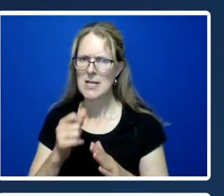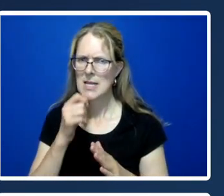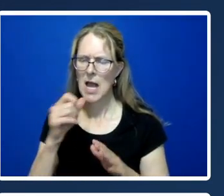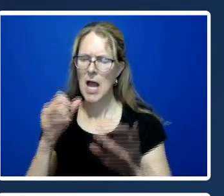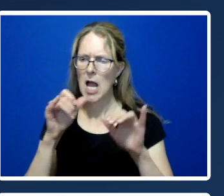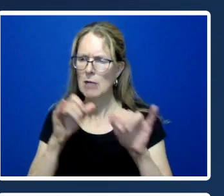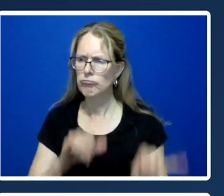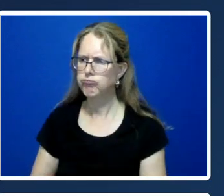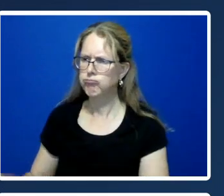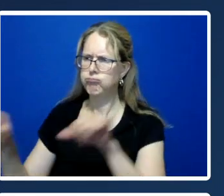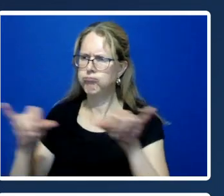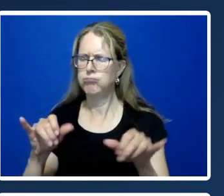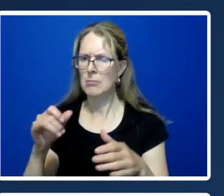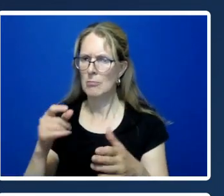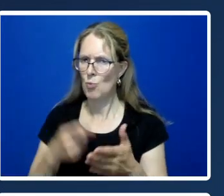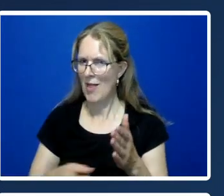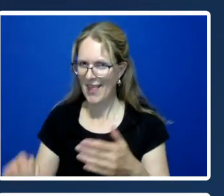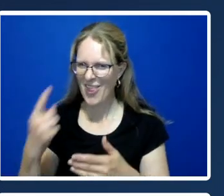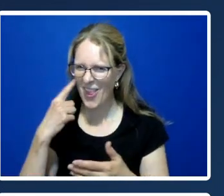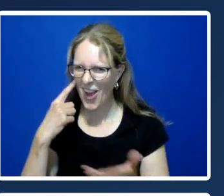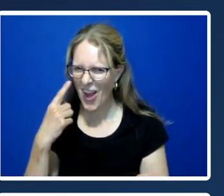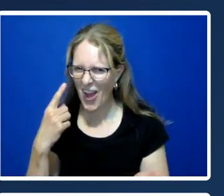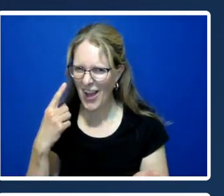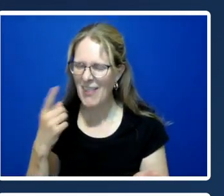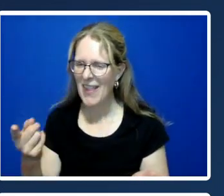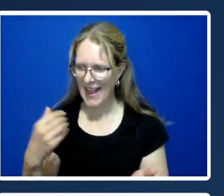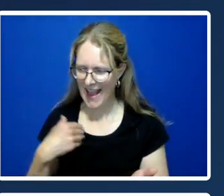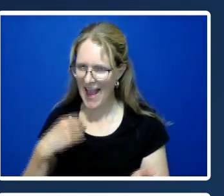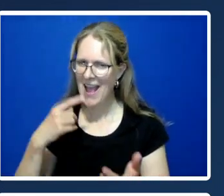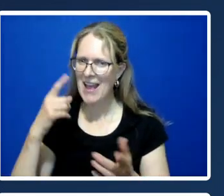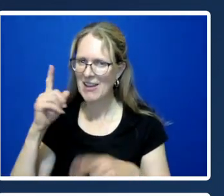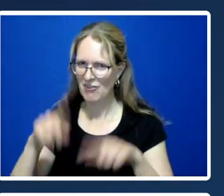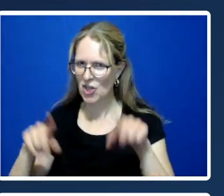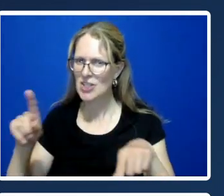thought it was. That there was diversity. That there were different opinions and different ways